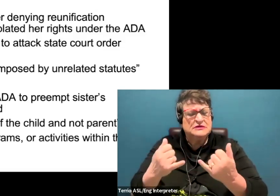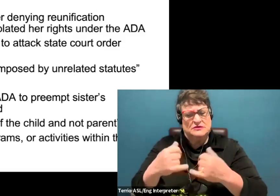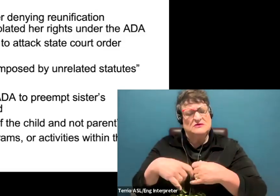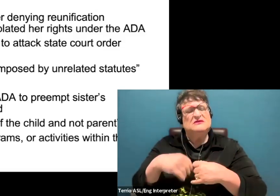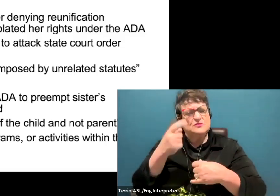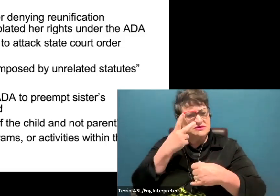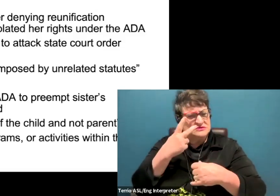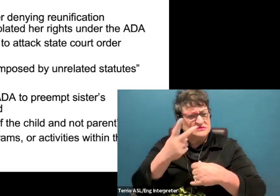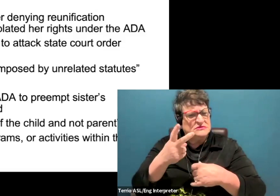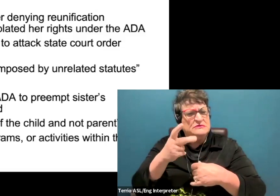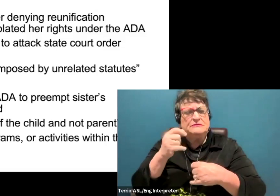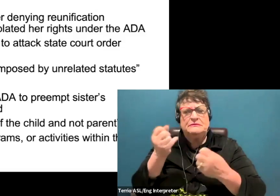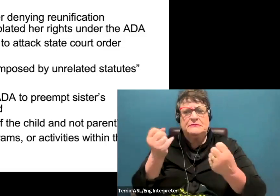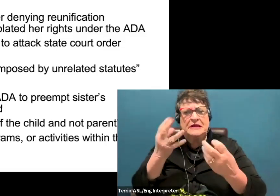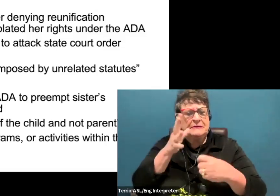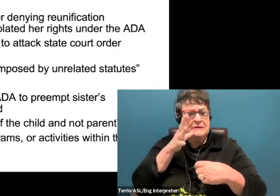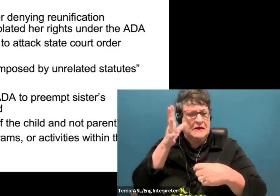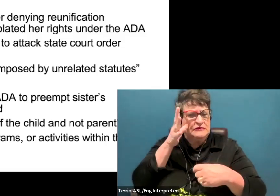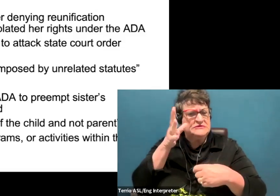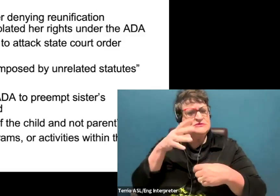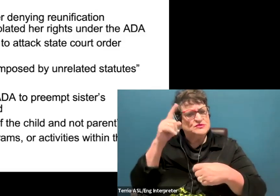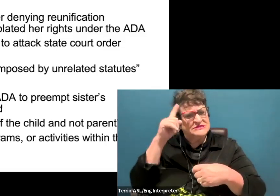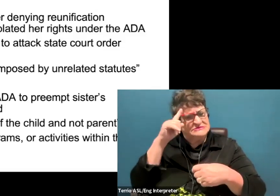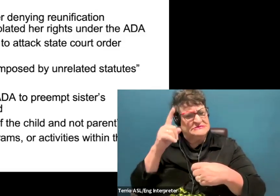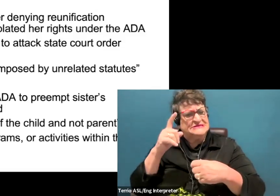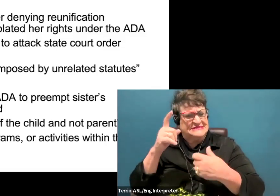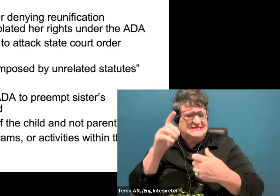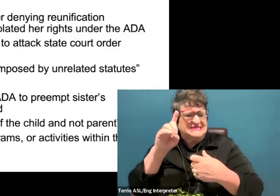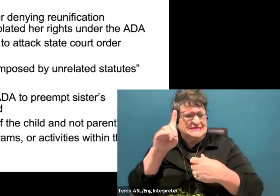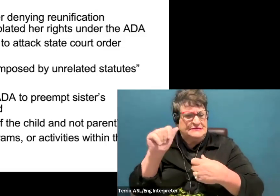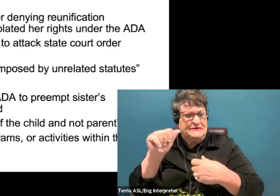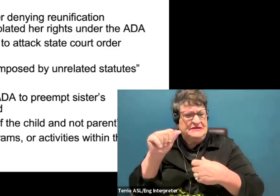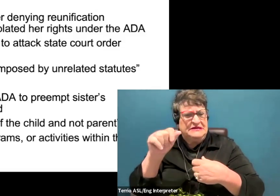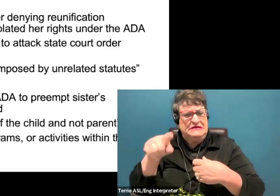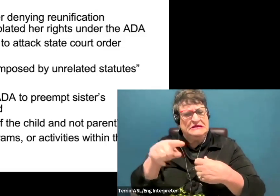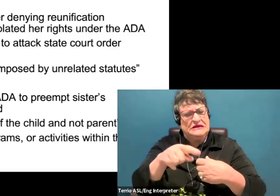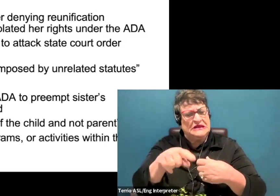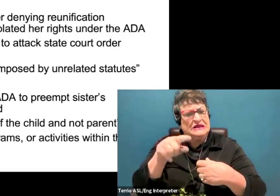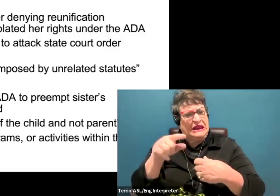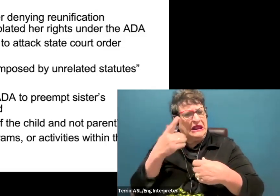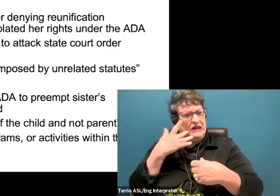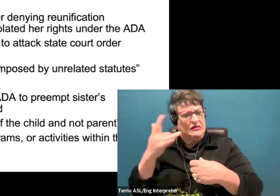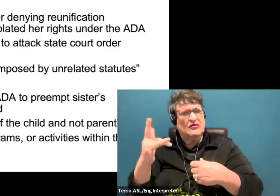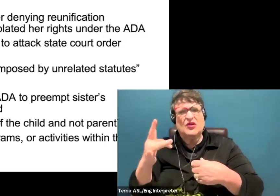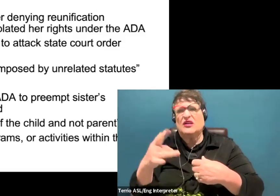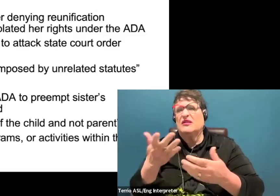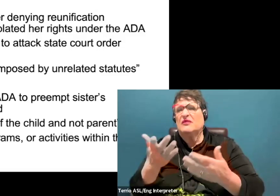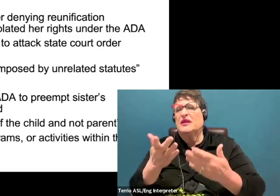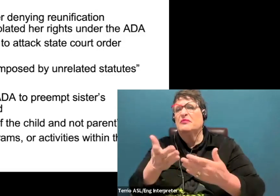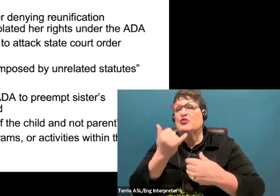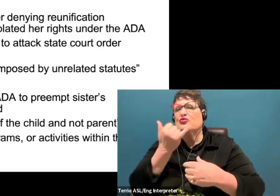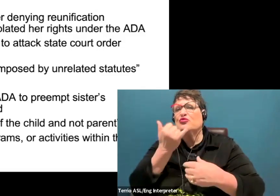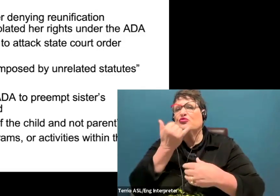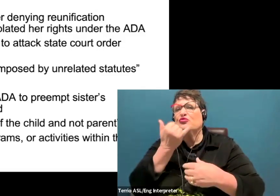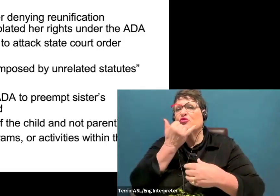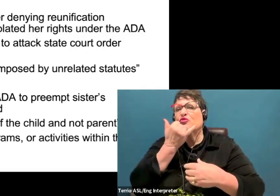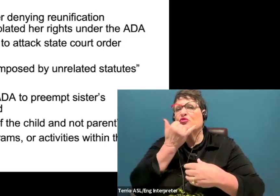at least through California, where a parent might not have had a proper diagnosis in the past. We know marginalized communities are often